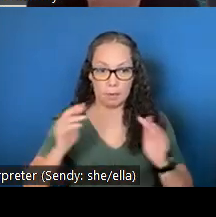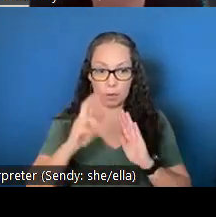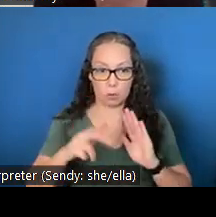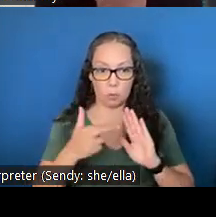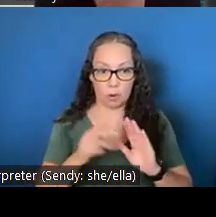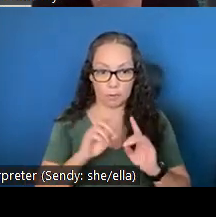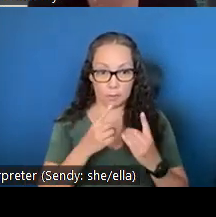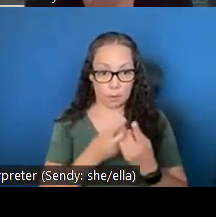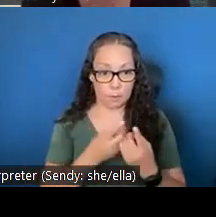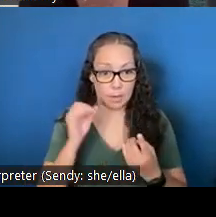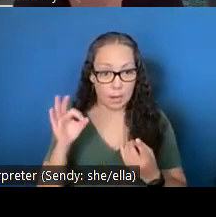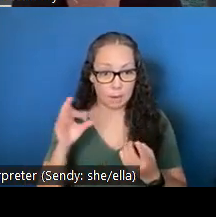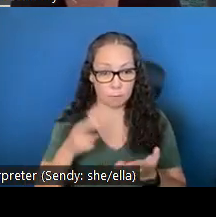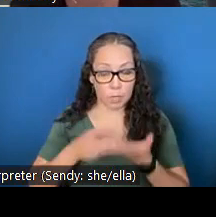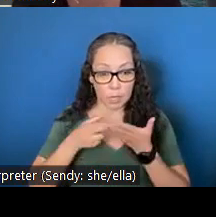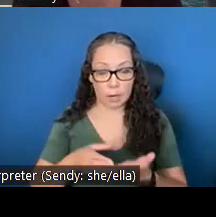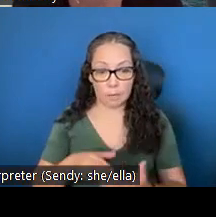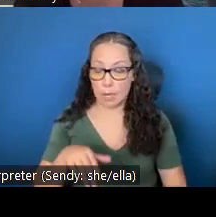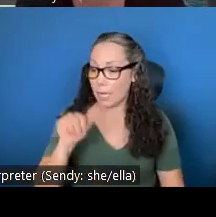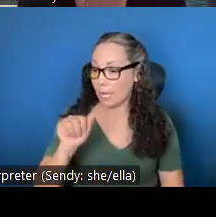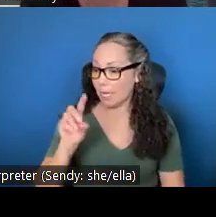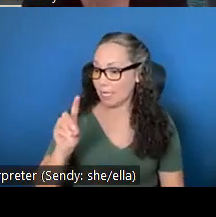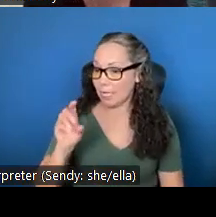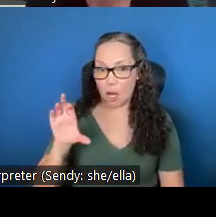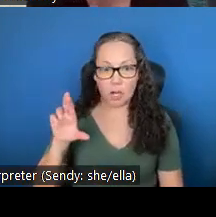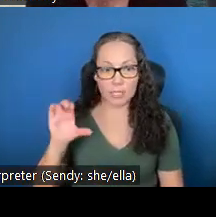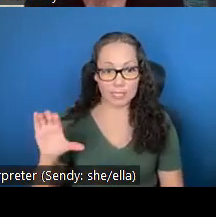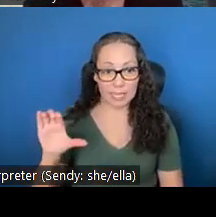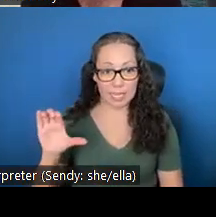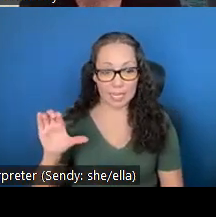of Rehabilitation and adrc governance to reflect the vision of shared partnership